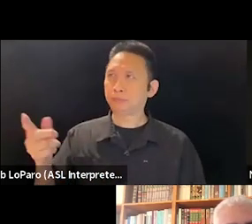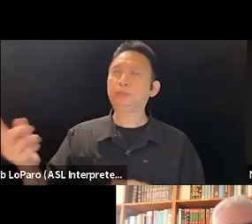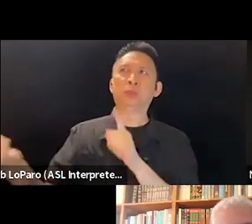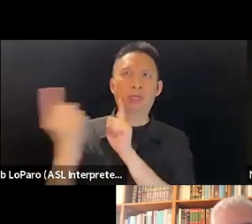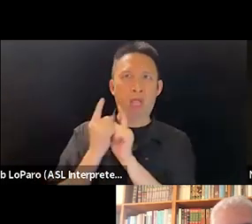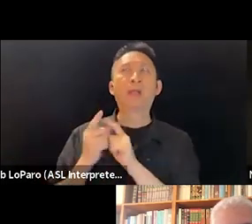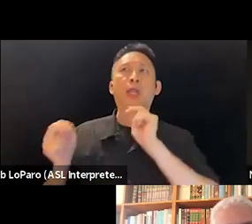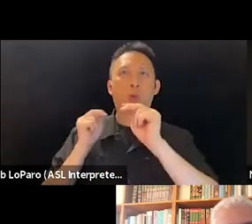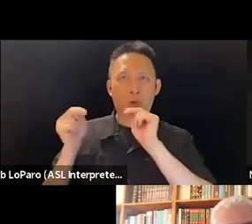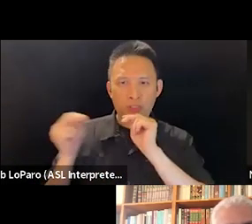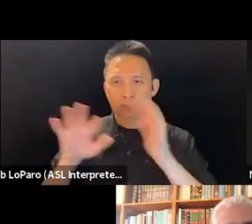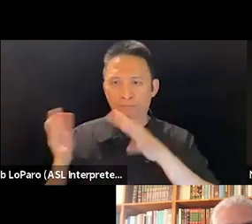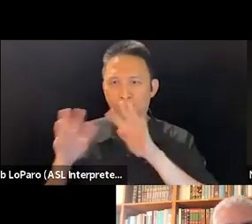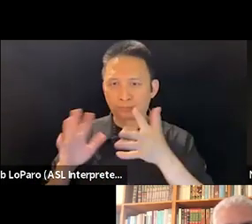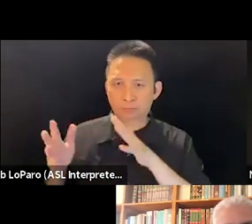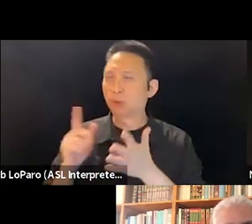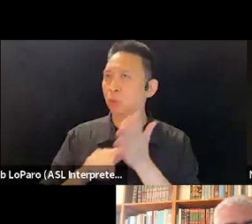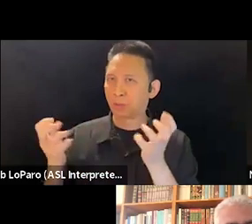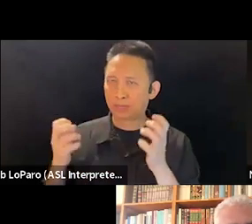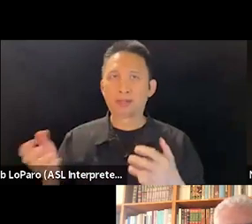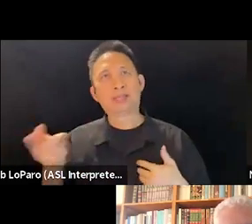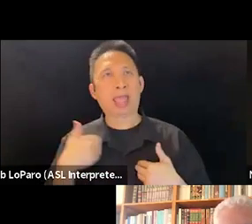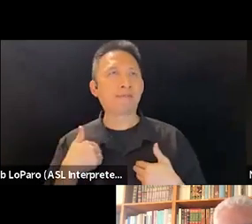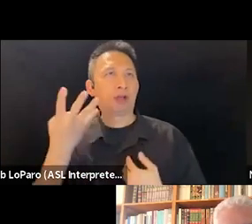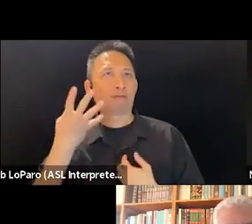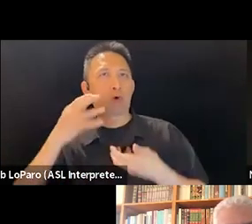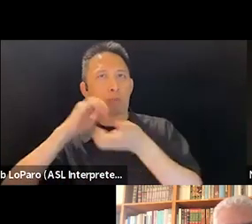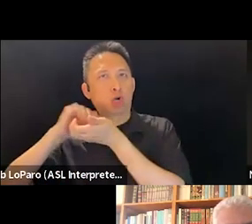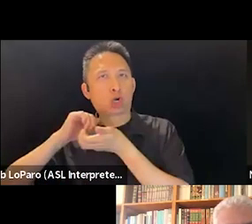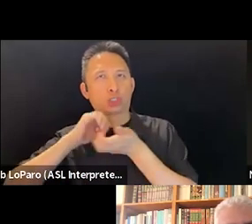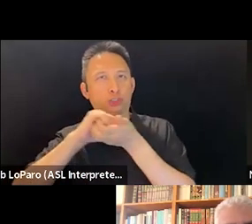I negotiate we have four partners inside this project.